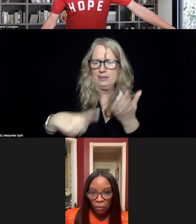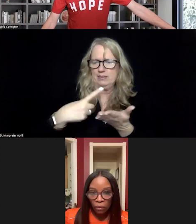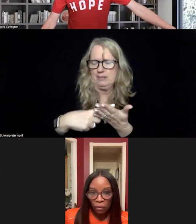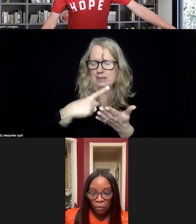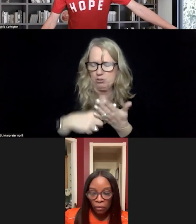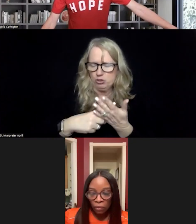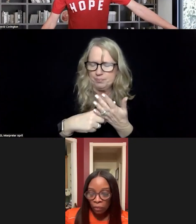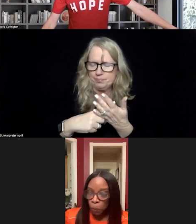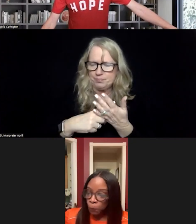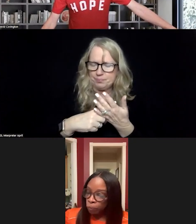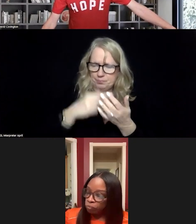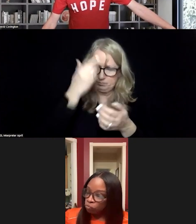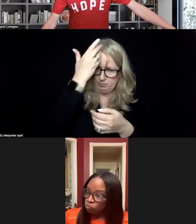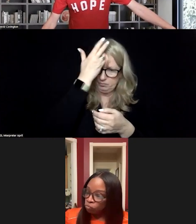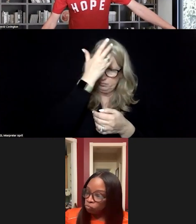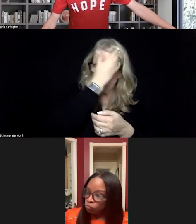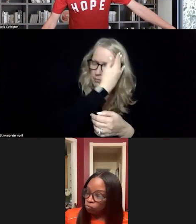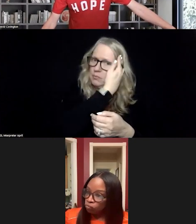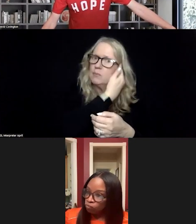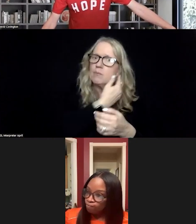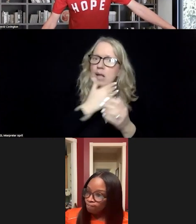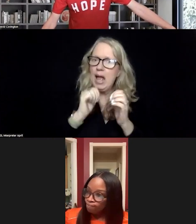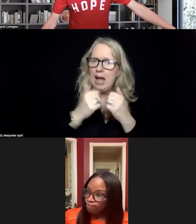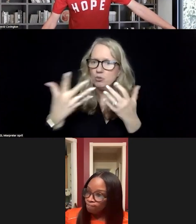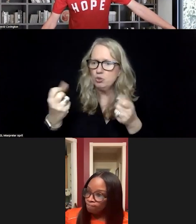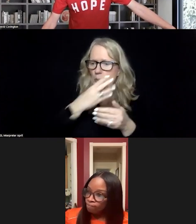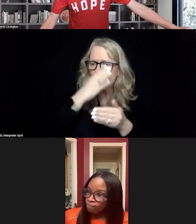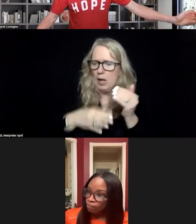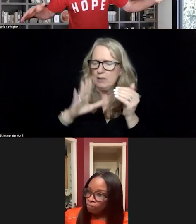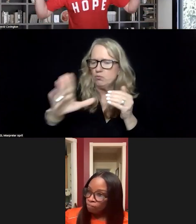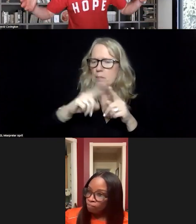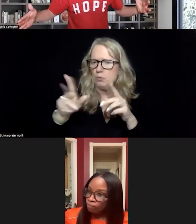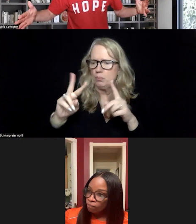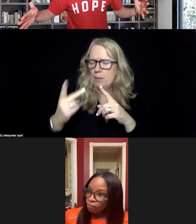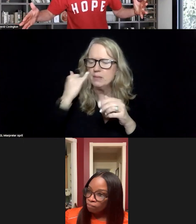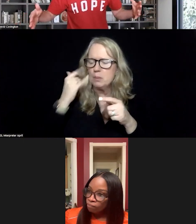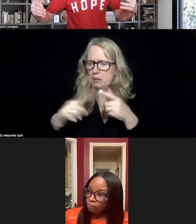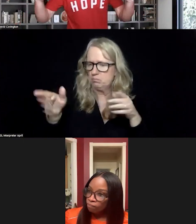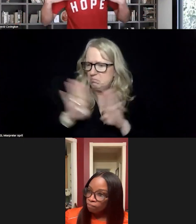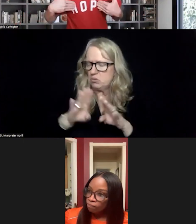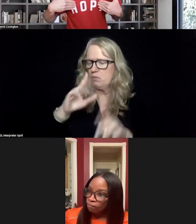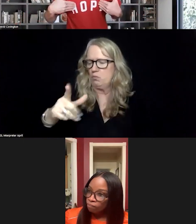BUT HOW WOULD YOU LIKE TO END THIS FROM YOUR VANTAGE POINT? AS SOMEONE WHO WORKED CLOSE WITH LAW ENFORCEMENT AND SOMEONE WHO HAS BEEN THERE.